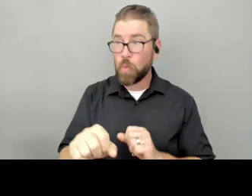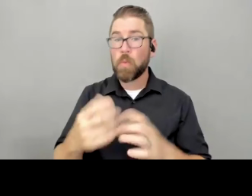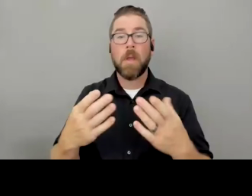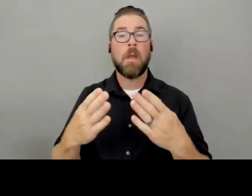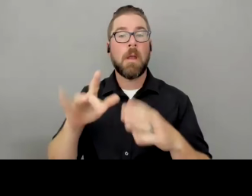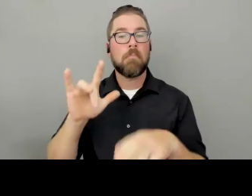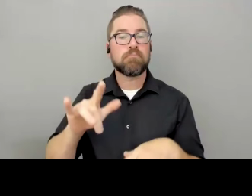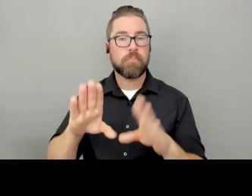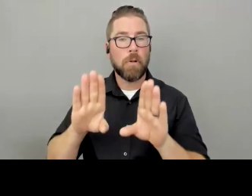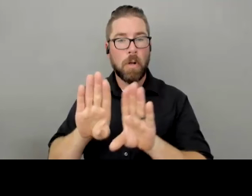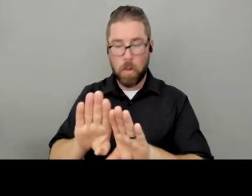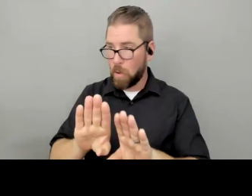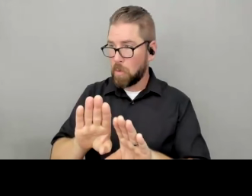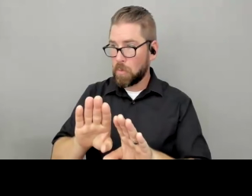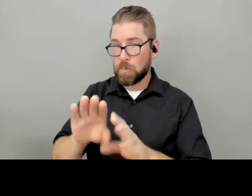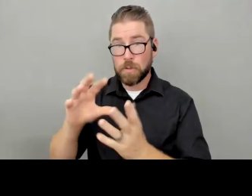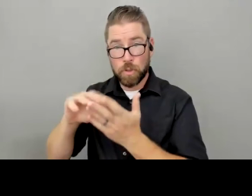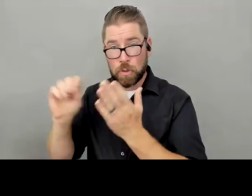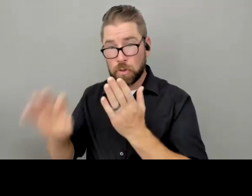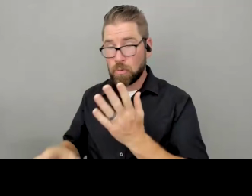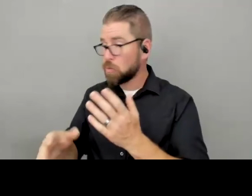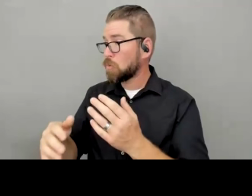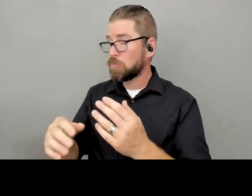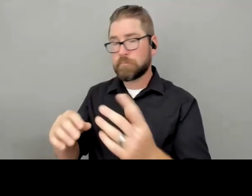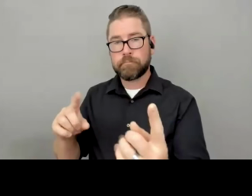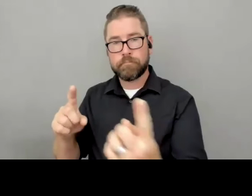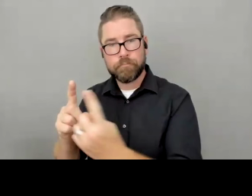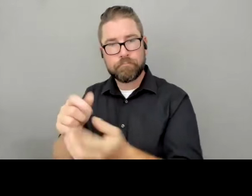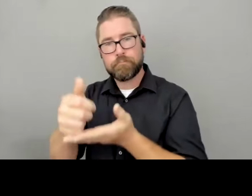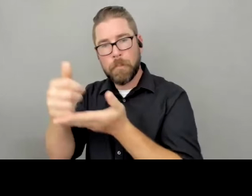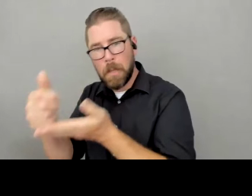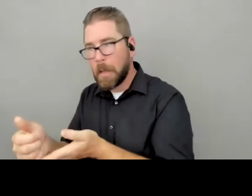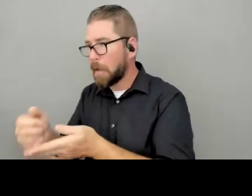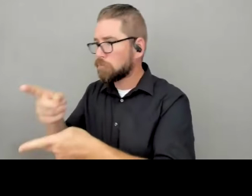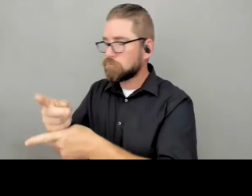and we get ahold of the student, and then the student tells us, oh, well,